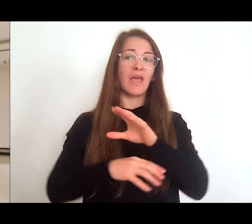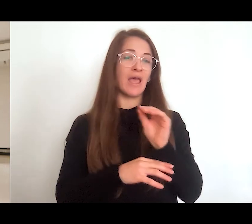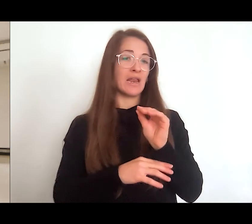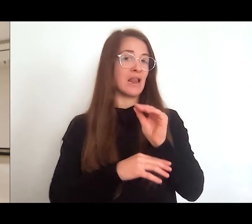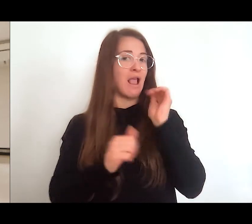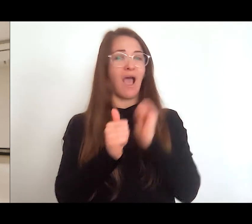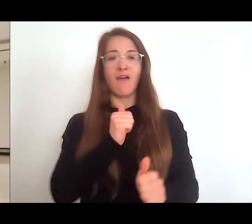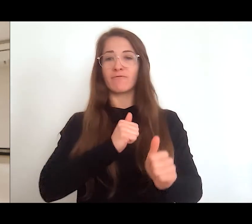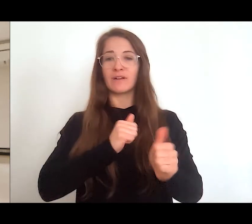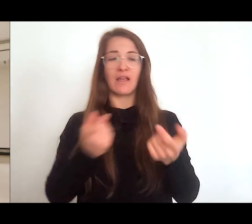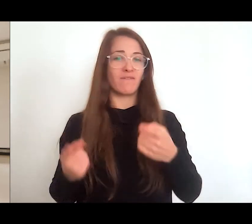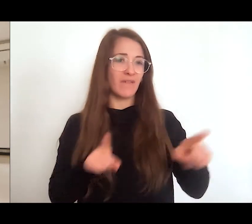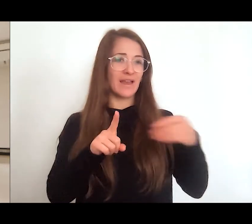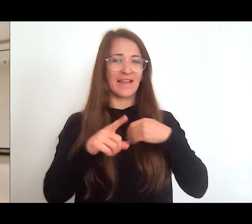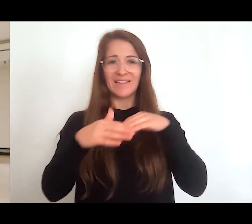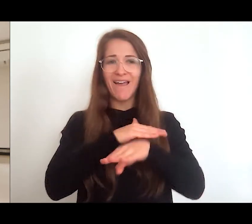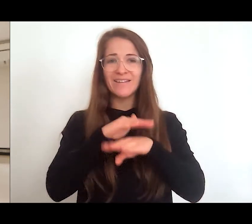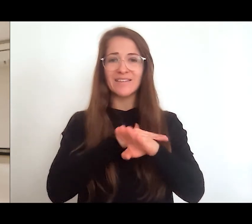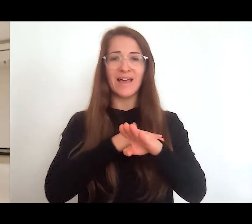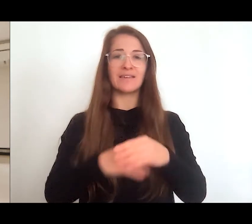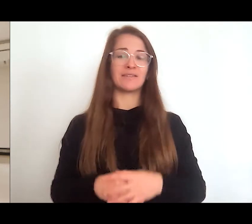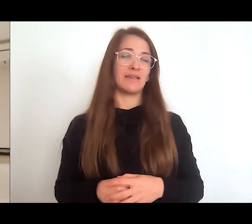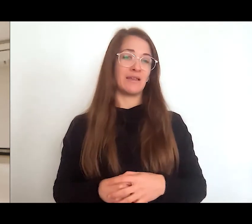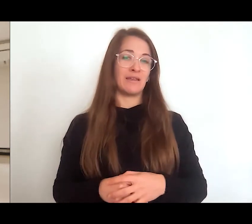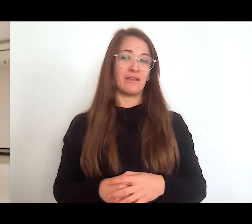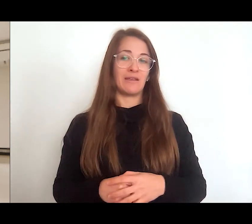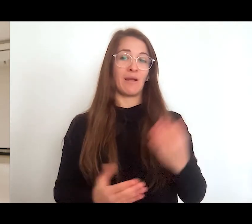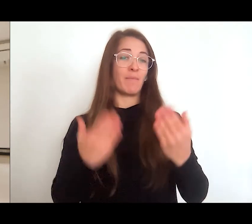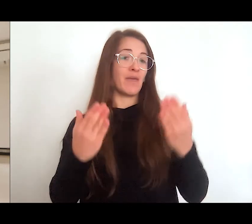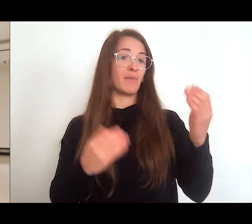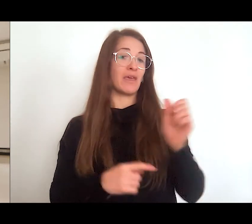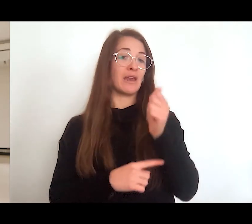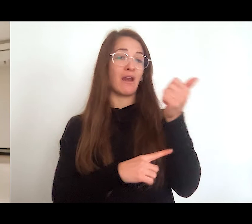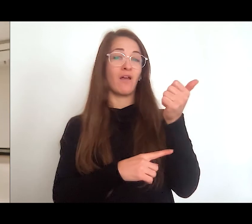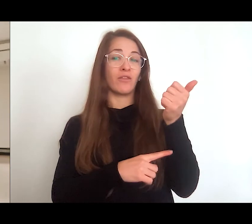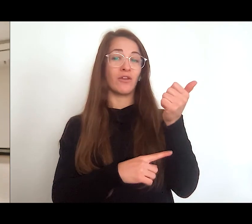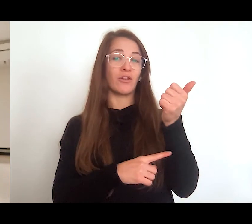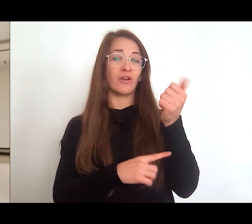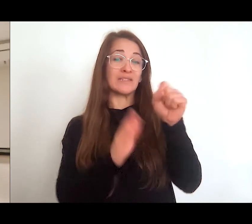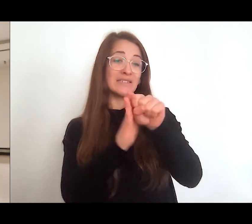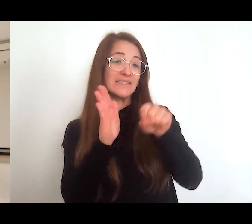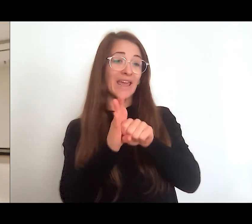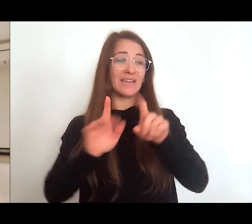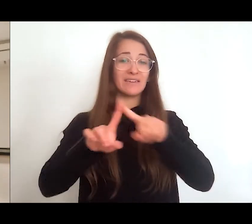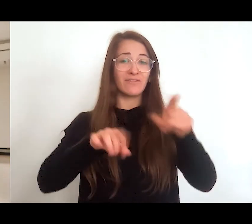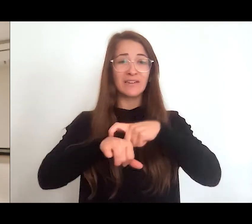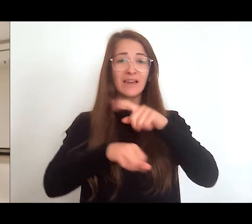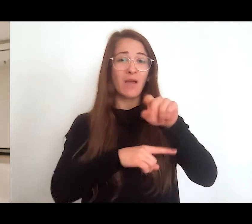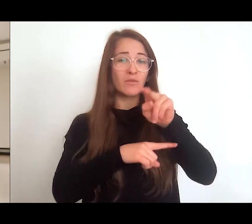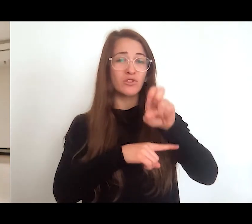ASL IN CAMERA AT EVERY EVENT AND AGAIN SOMEONE WHO IS MAYBE IN